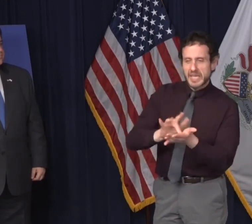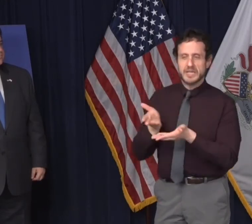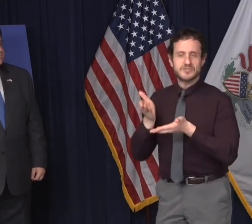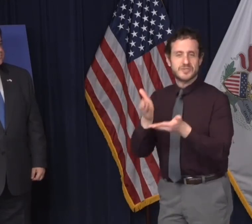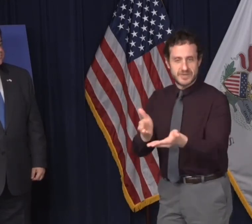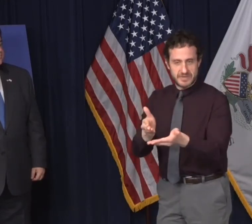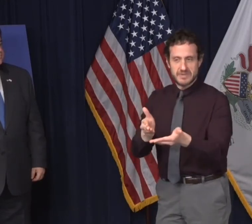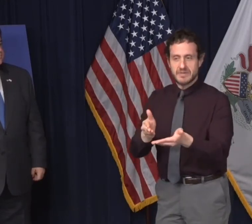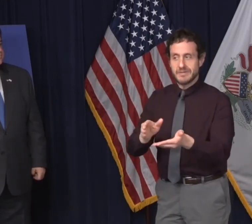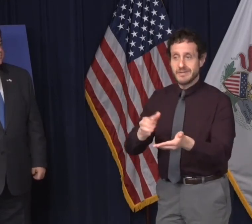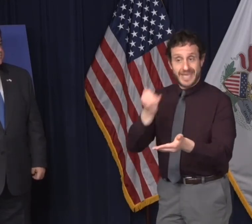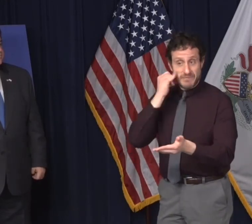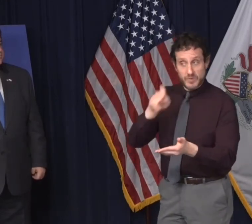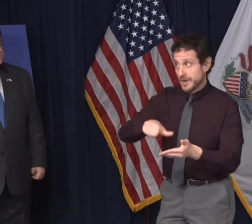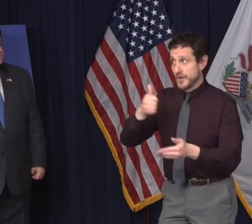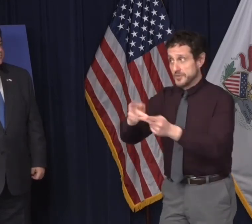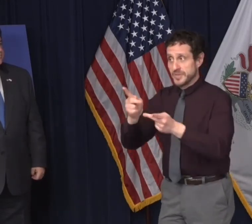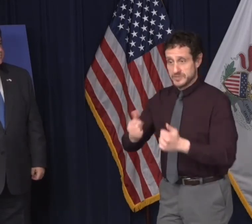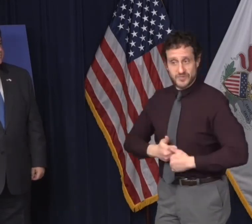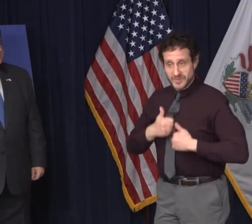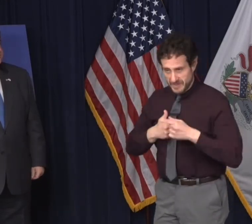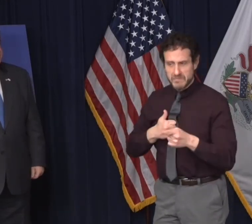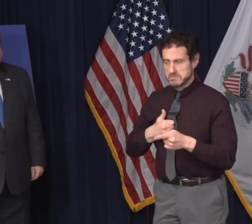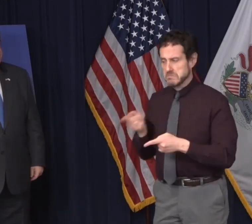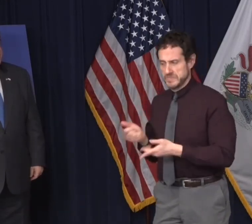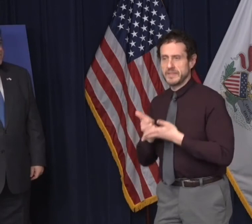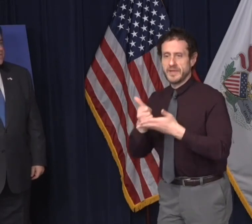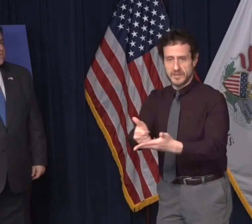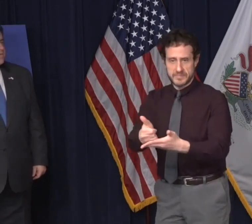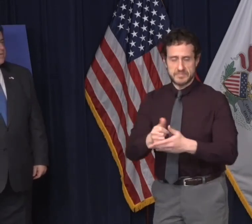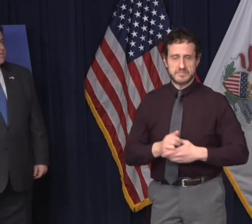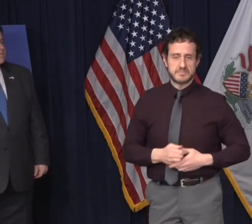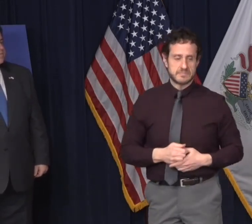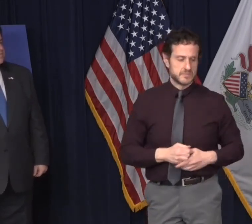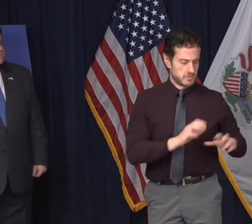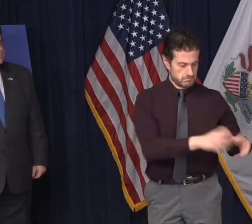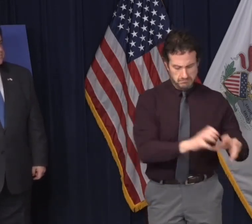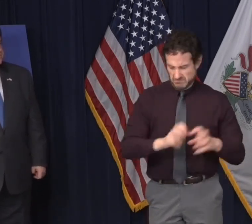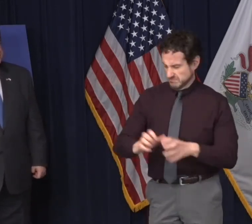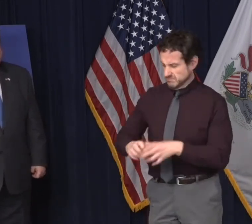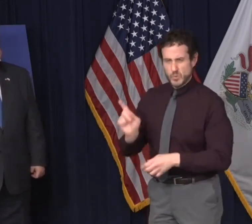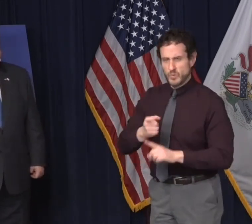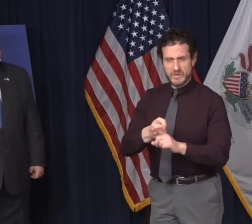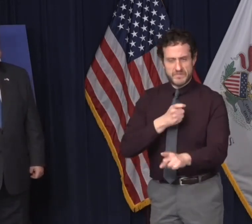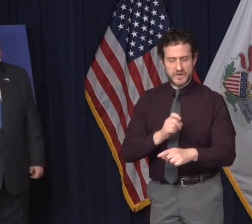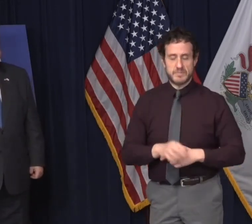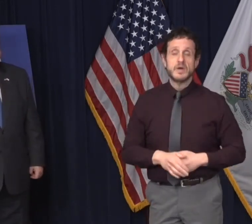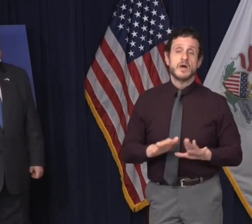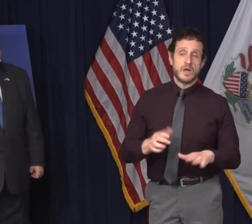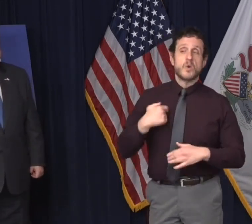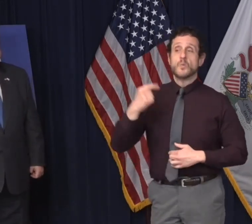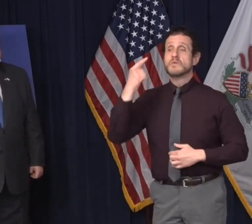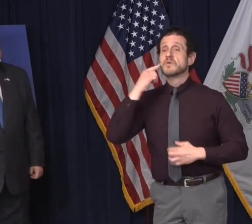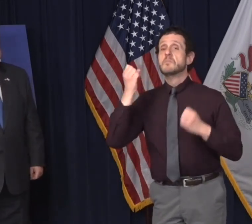WITH ORDERS. SO FOOD, MEDICATION, ALTERNATE HOUSING, FOR EXAMPLE. SO WHERE ARE THESE PEOPLE COMING